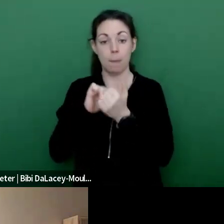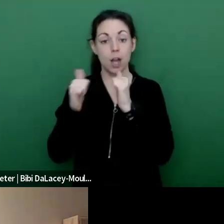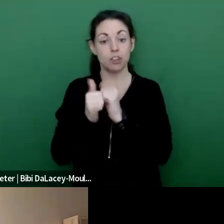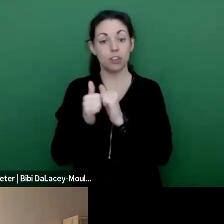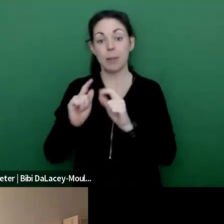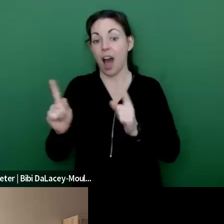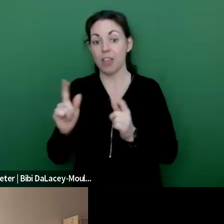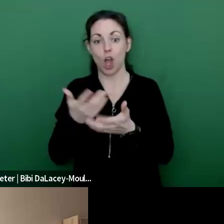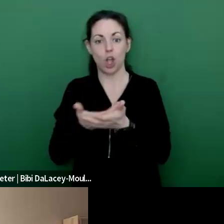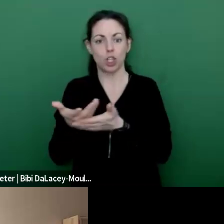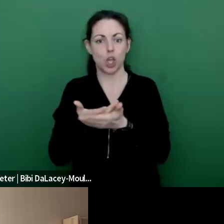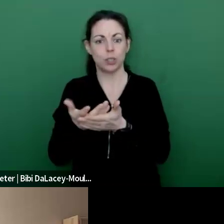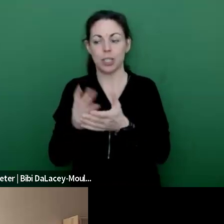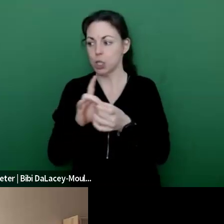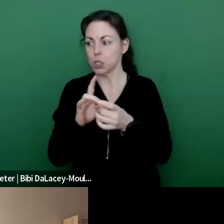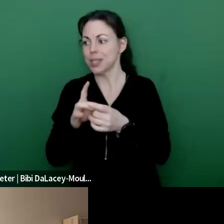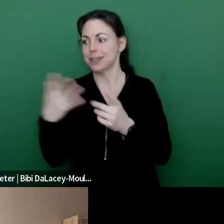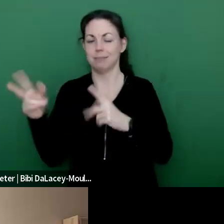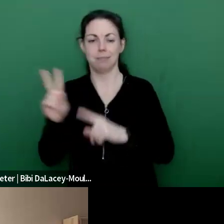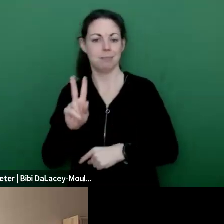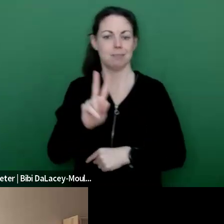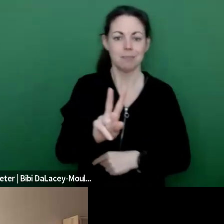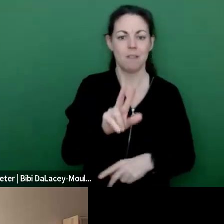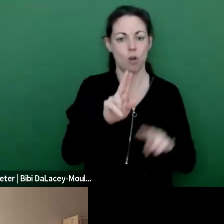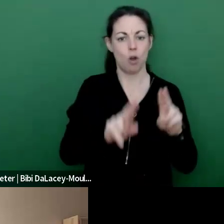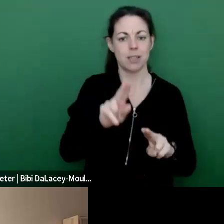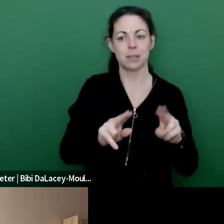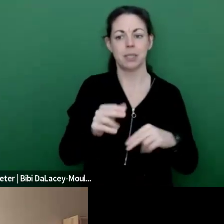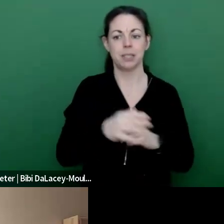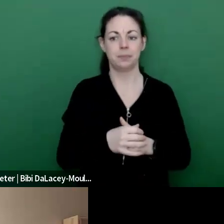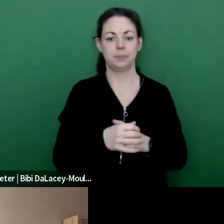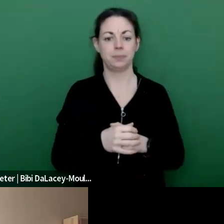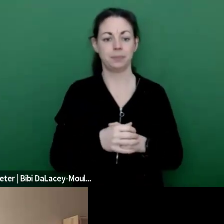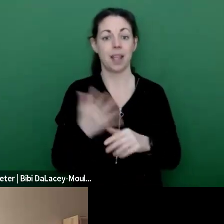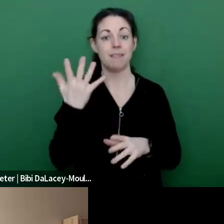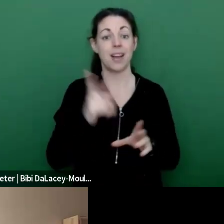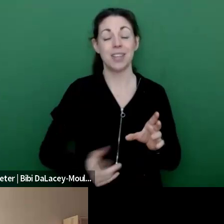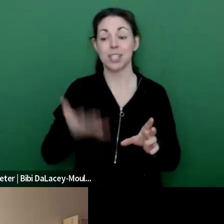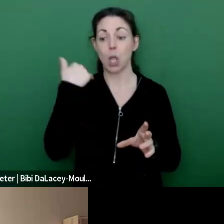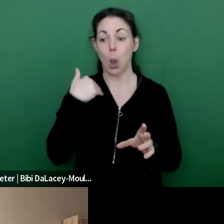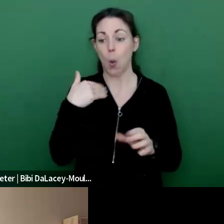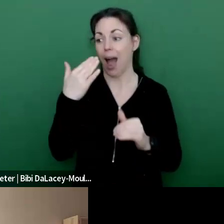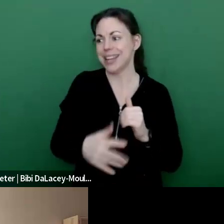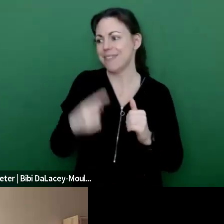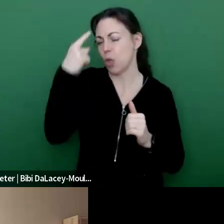I did not intend at all, if you asked me five years ago, I would not have it said that I intend to become a business